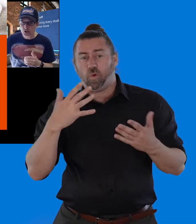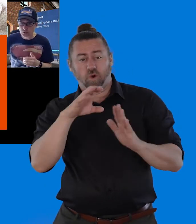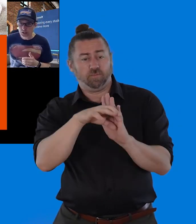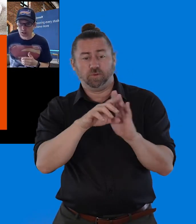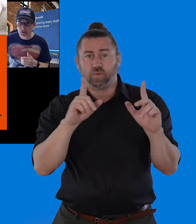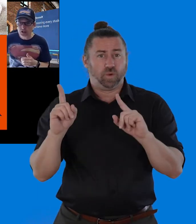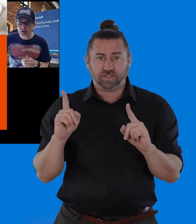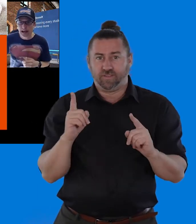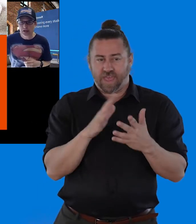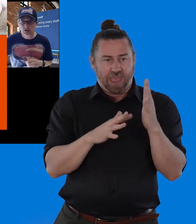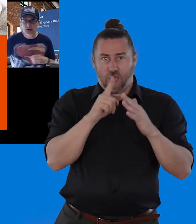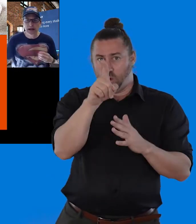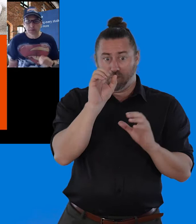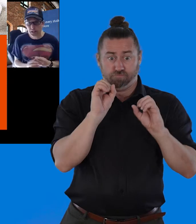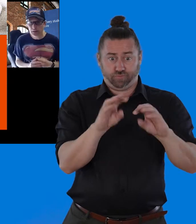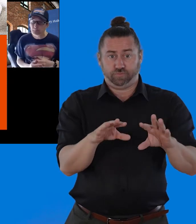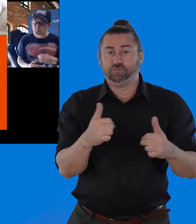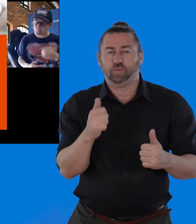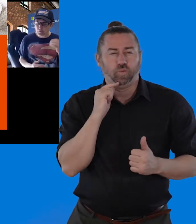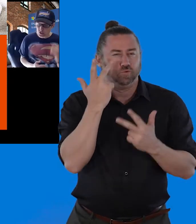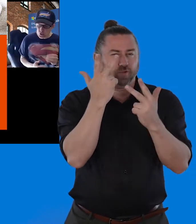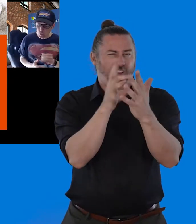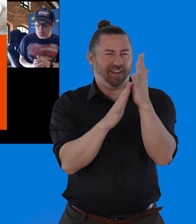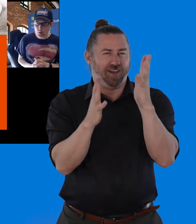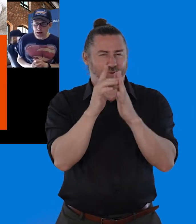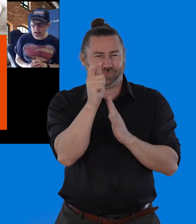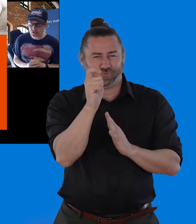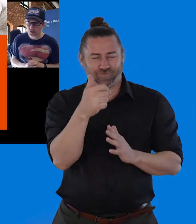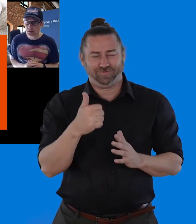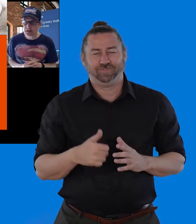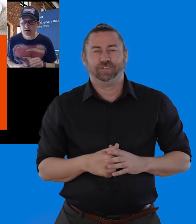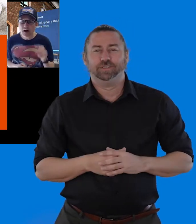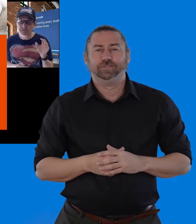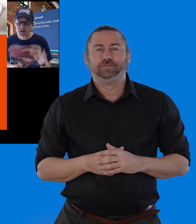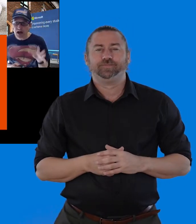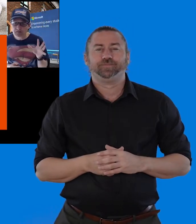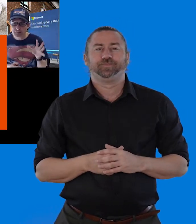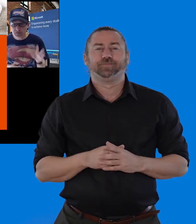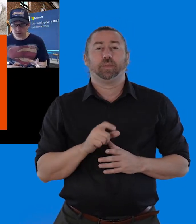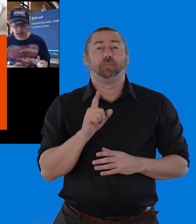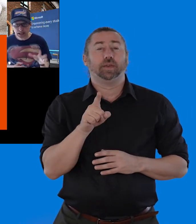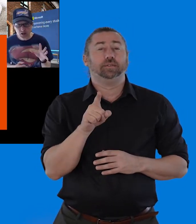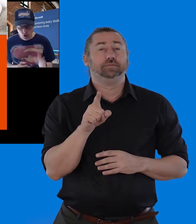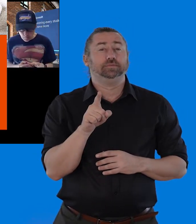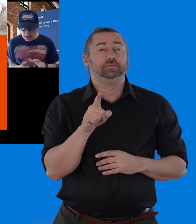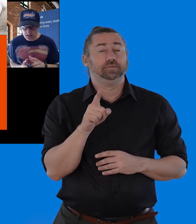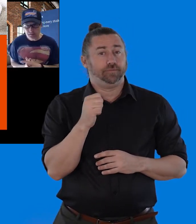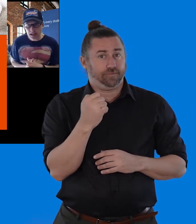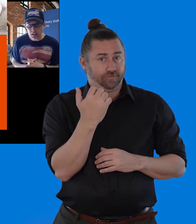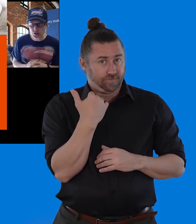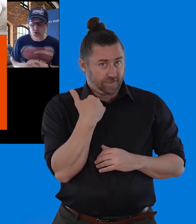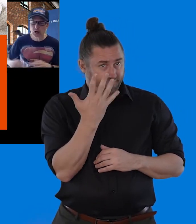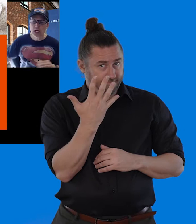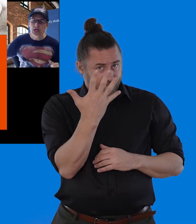And I'm gonna show you how to do that in a minute. But I do wanna point out to you that there are five free copies available to you.